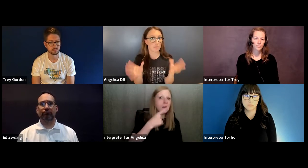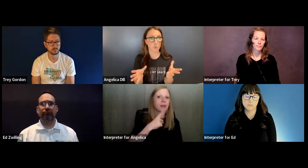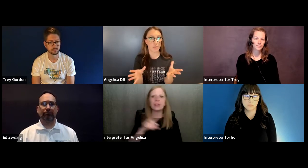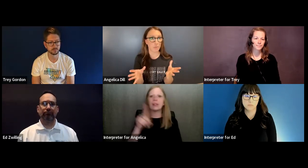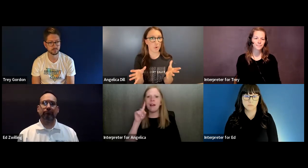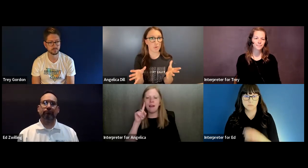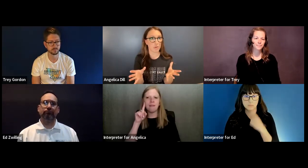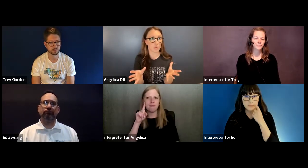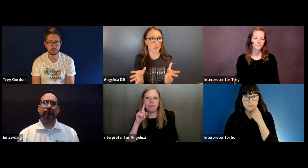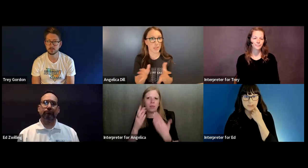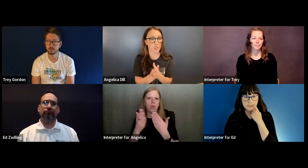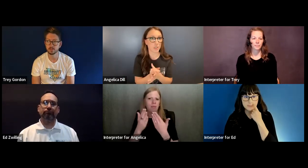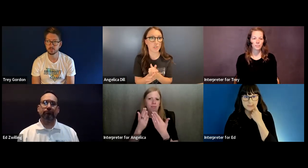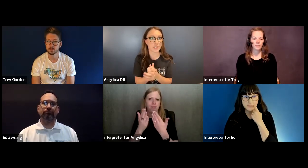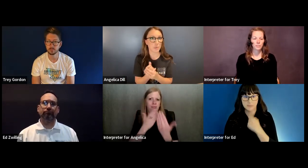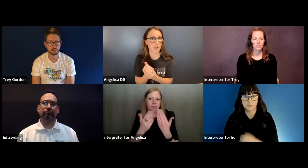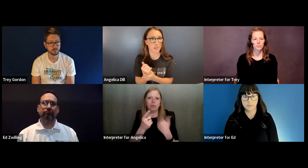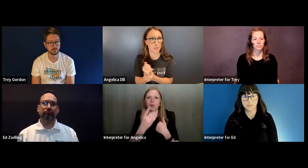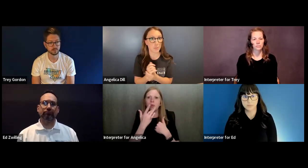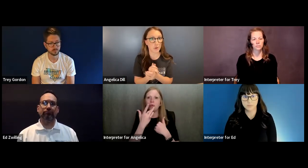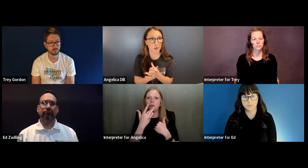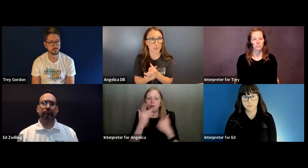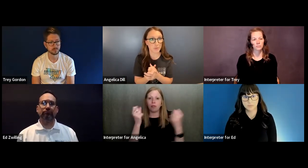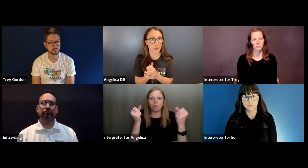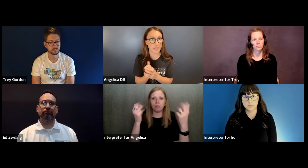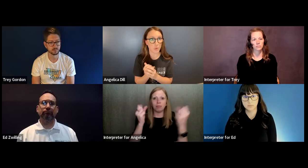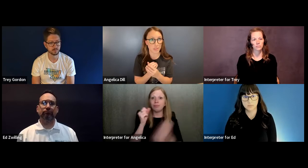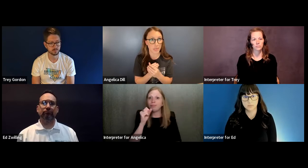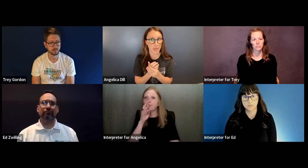whatever mode of communication you're using we have an interpreter ready for that as well tonight